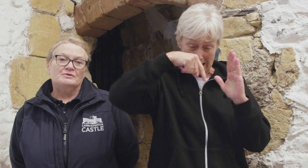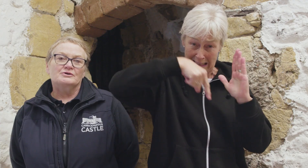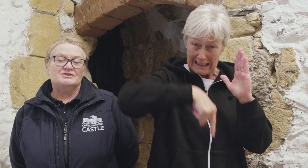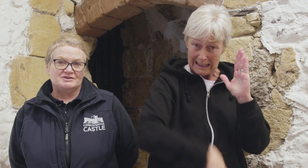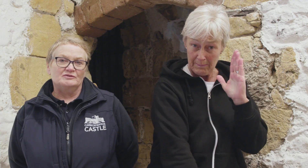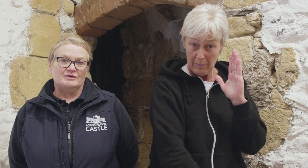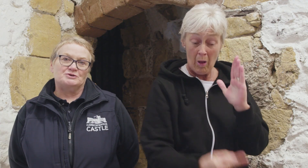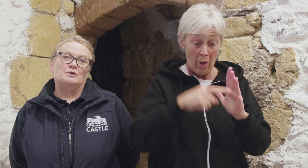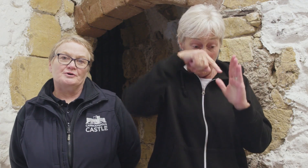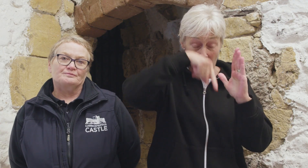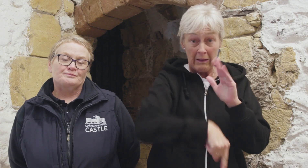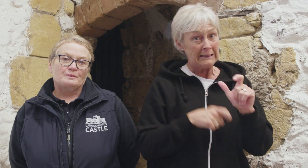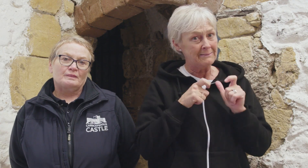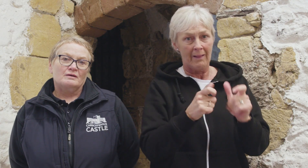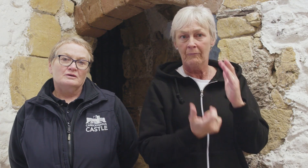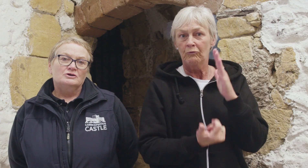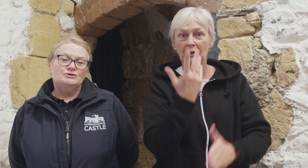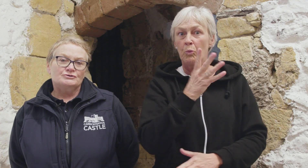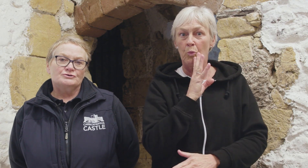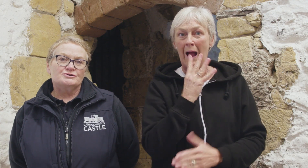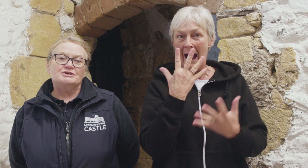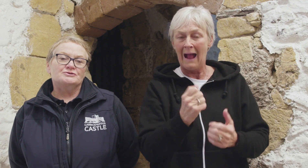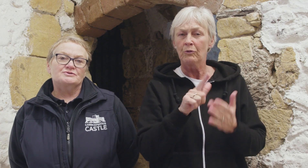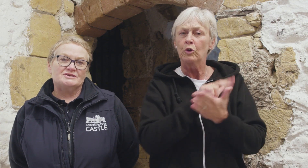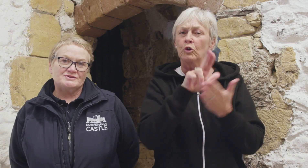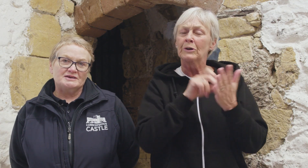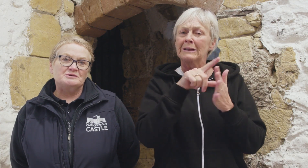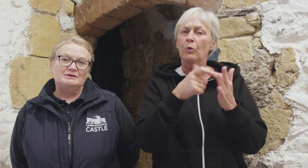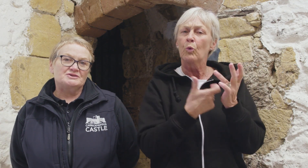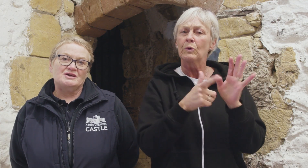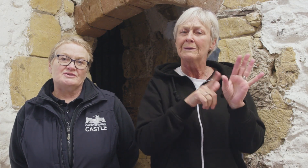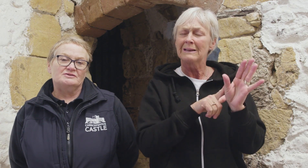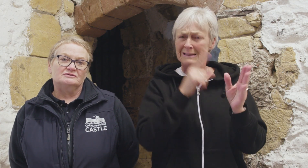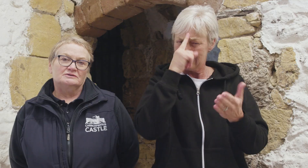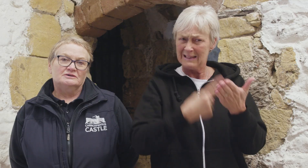there is still fresh water. John de Courcy chose this site to build his castle